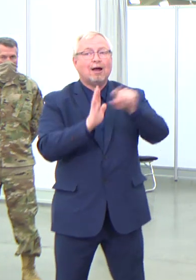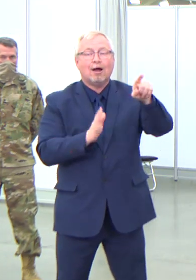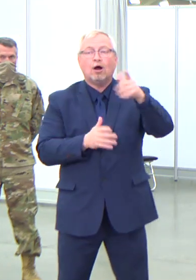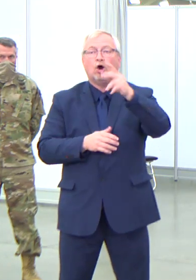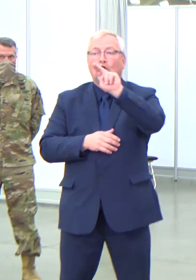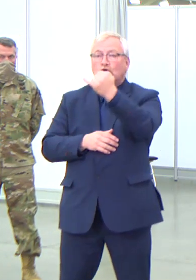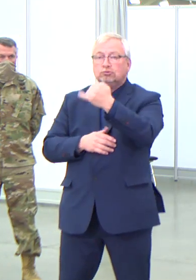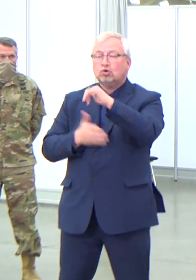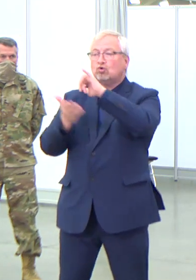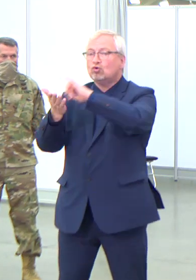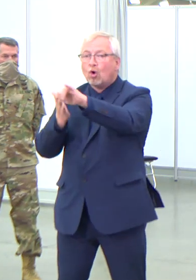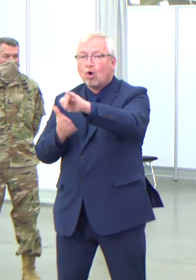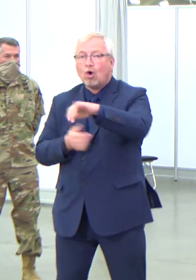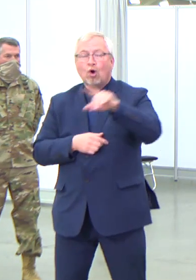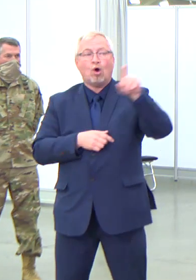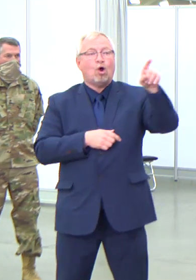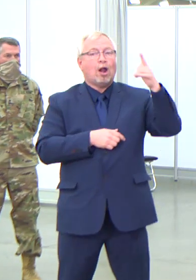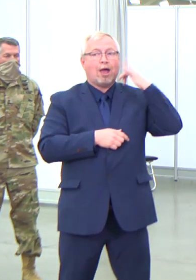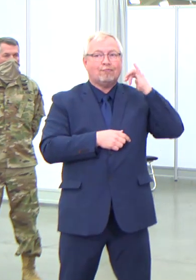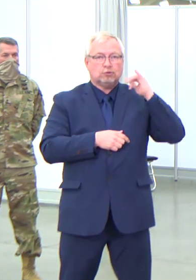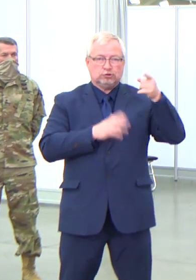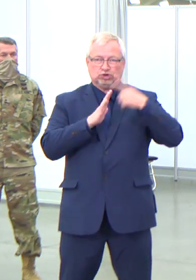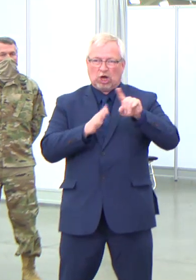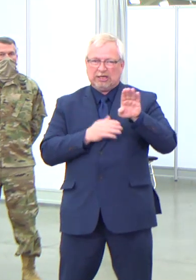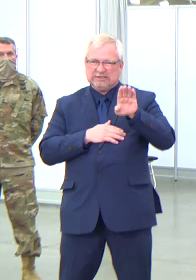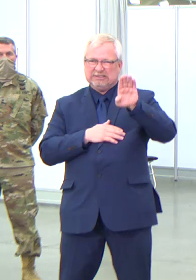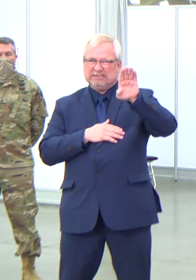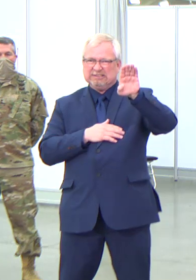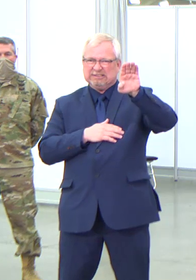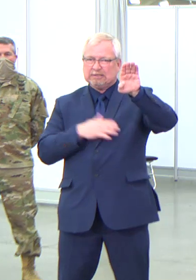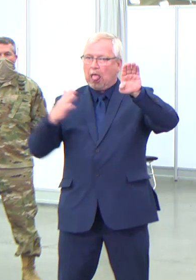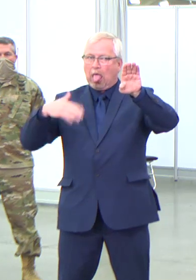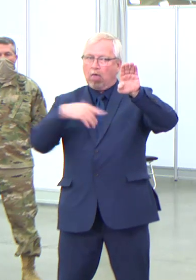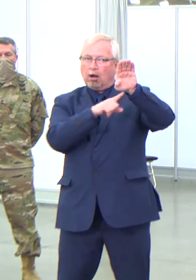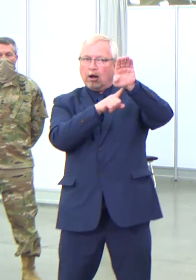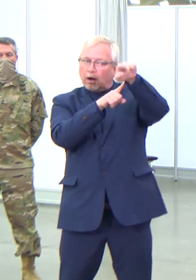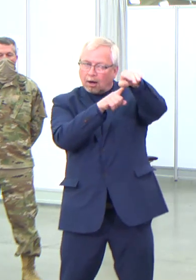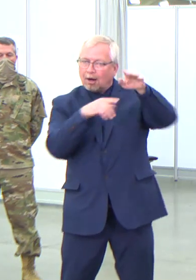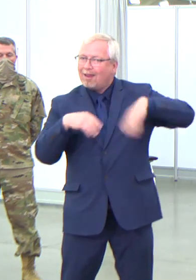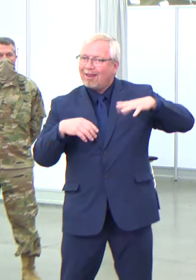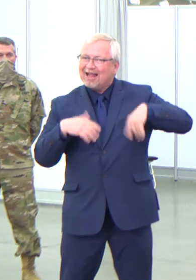the numbers of new cases daily seems to be leveling off. It's too soon